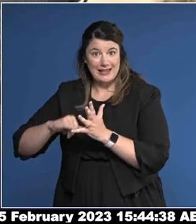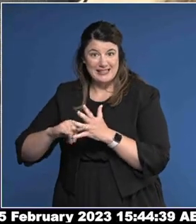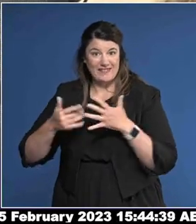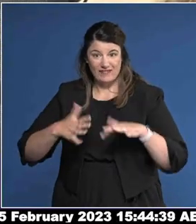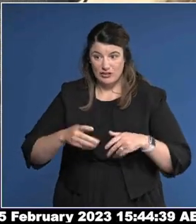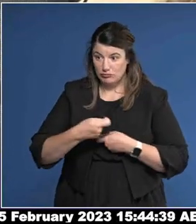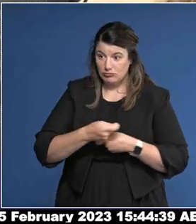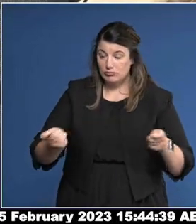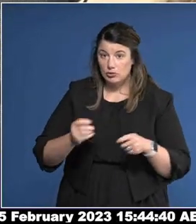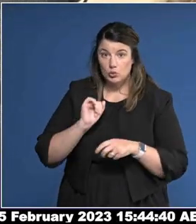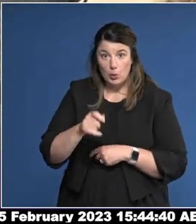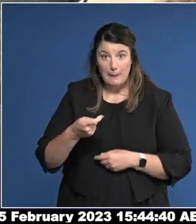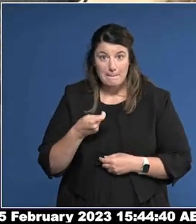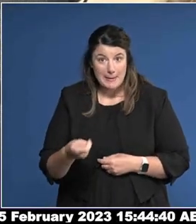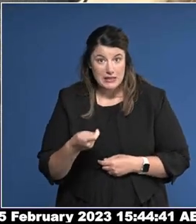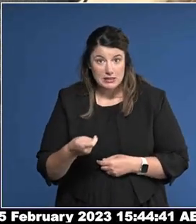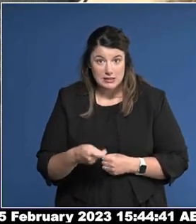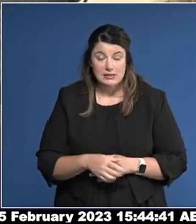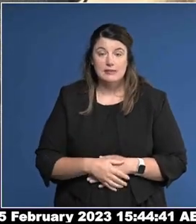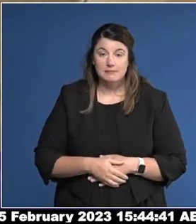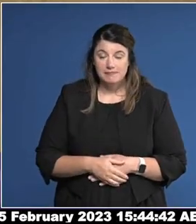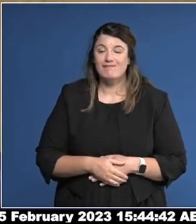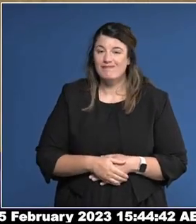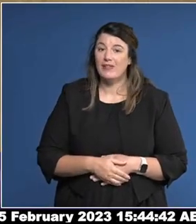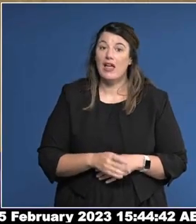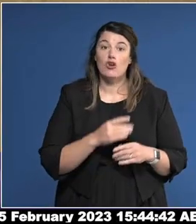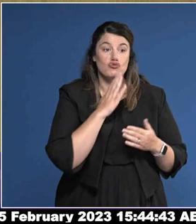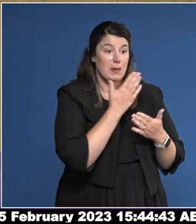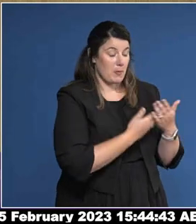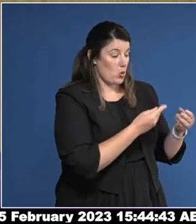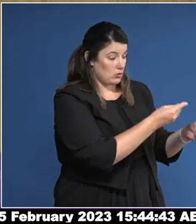So shortly after that report was released, I think within the first 48 hours,